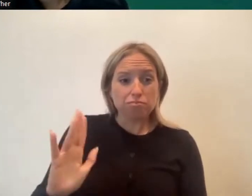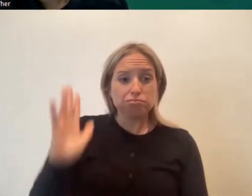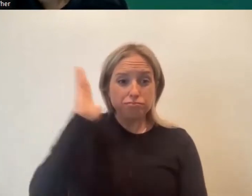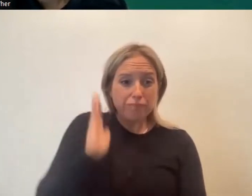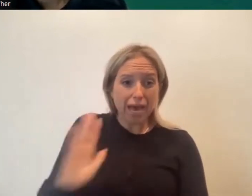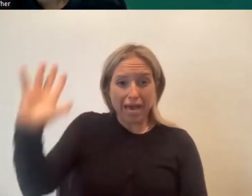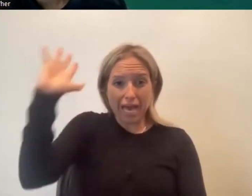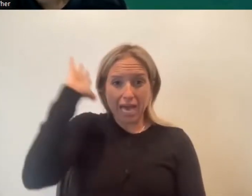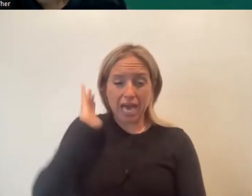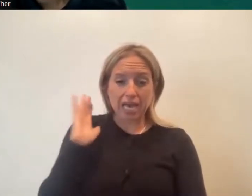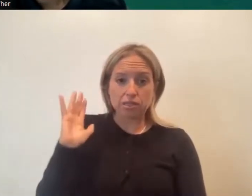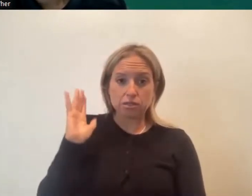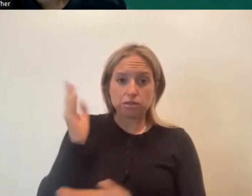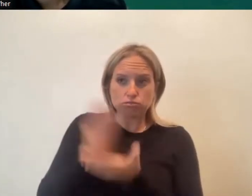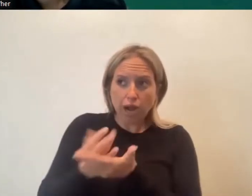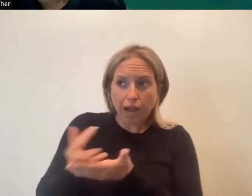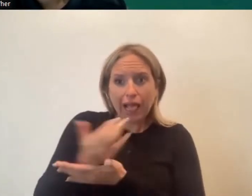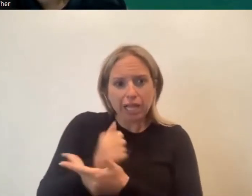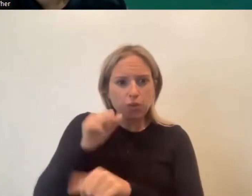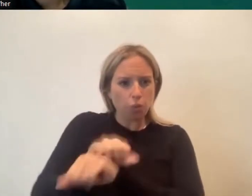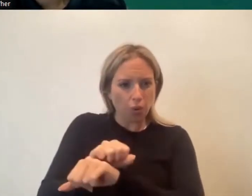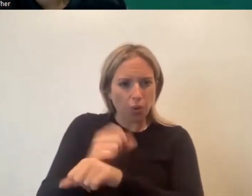full-time work.